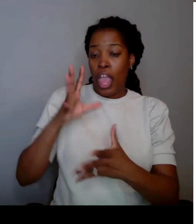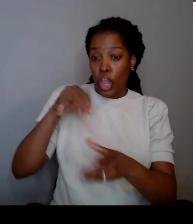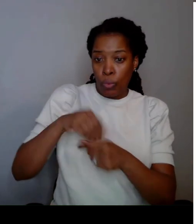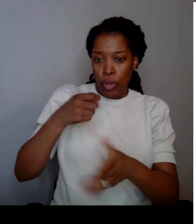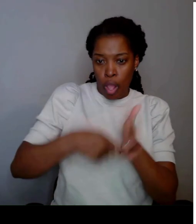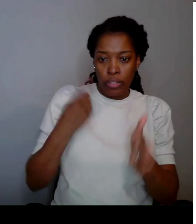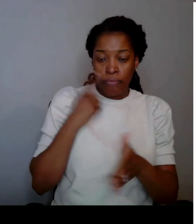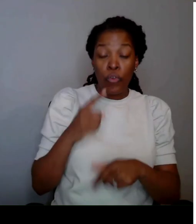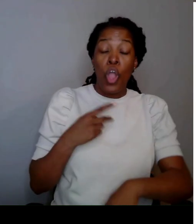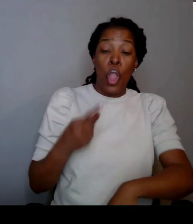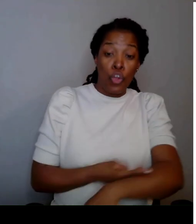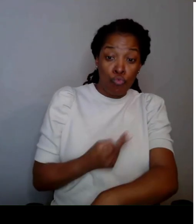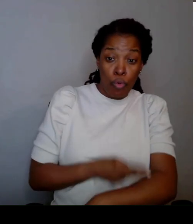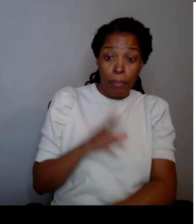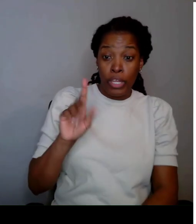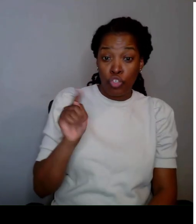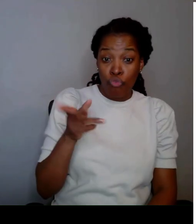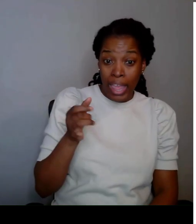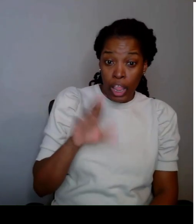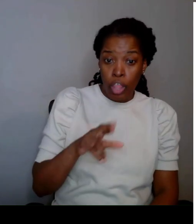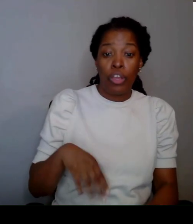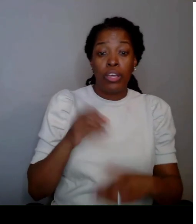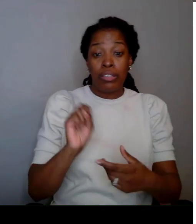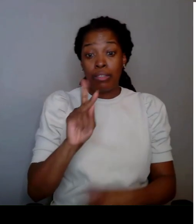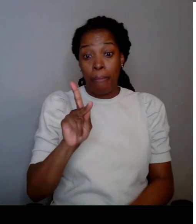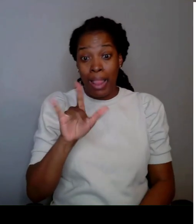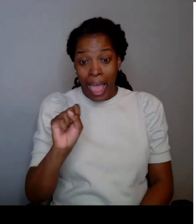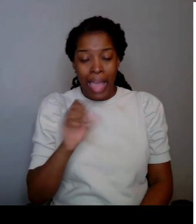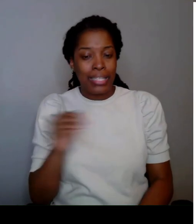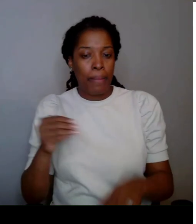The plan was submitted for Level 3 funding review and approved,